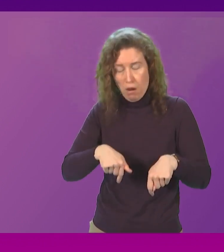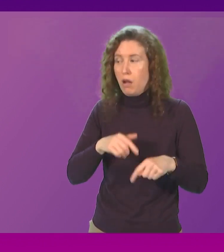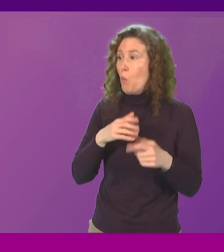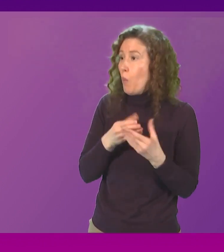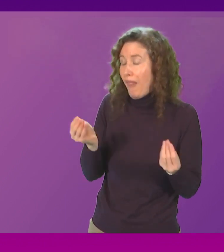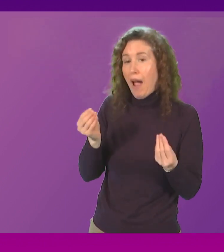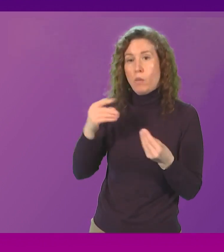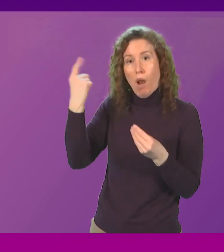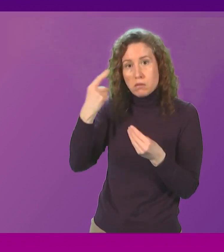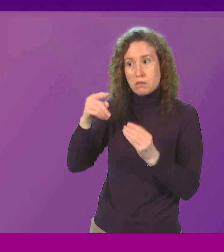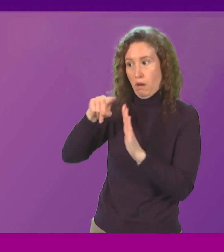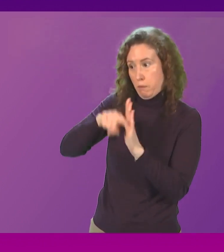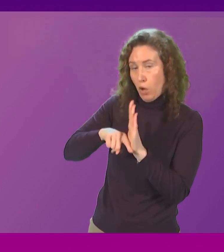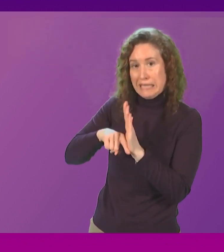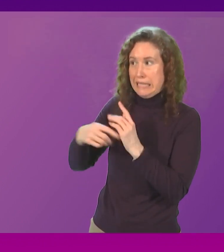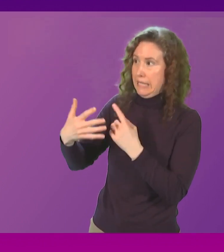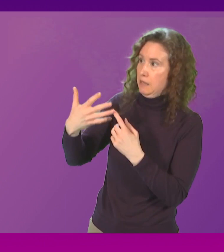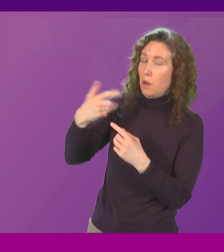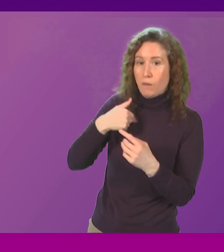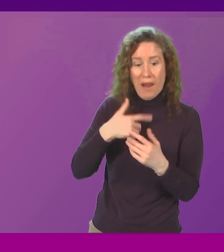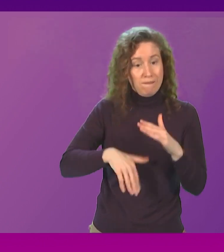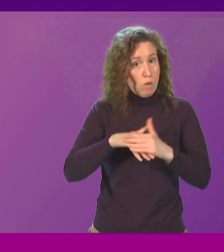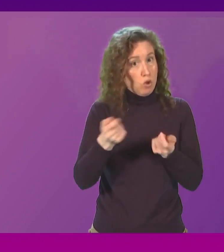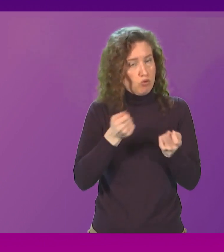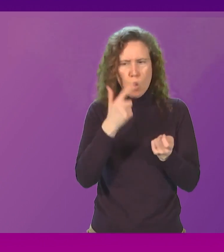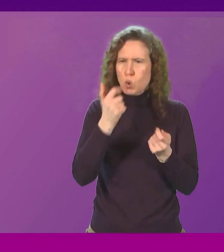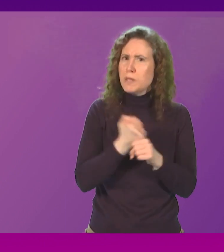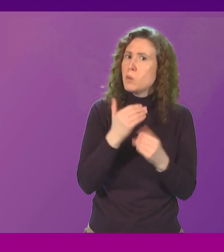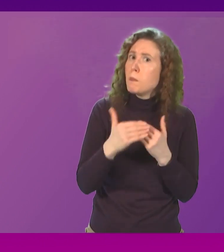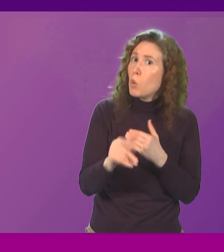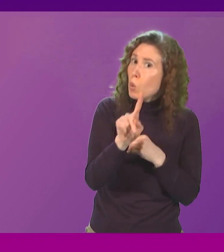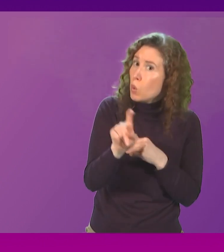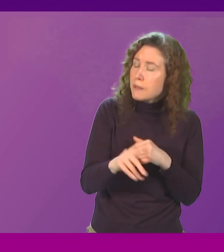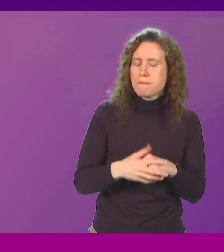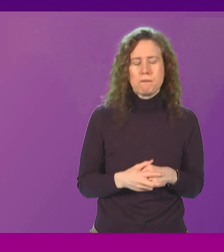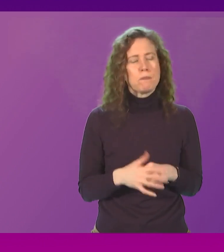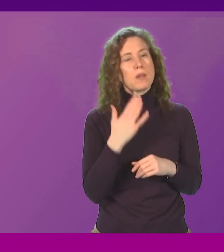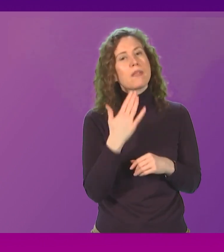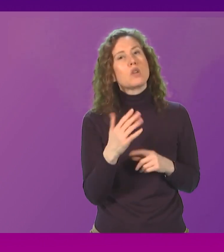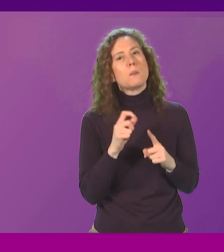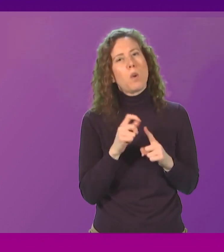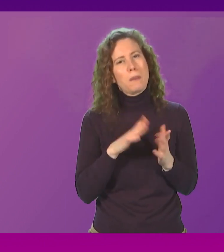undermine this Government’s mission to tackle poverty? I thank Paul McLennan for that question.